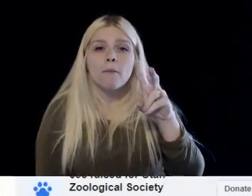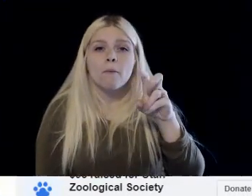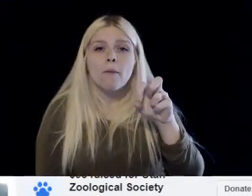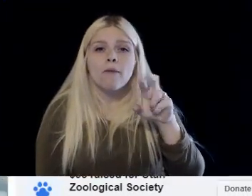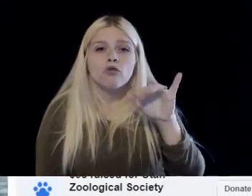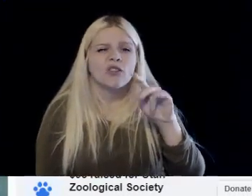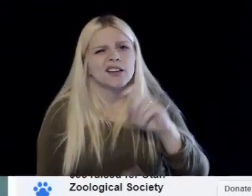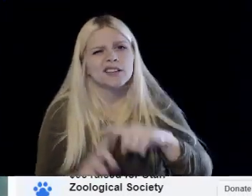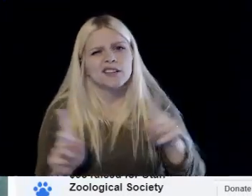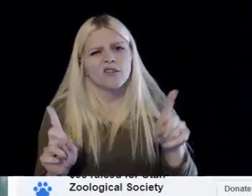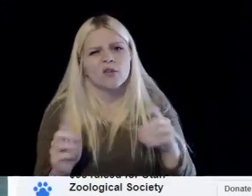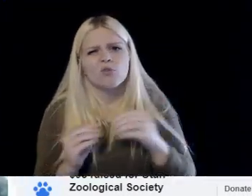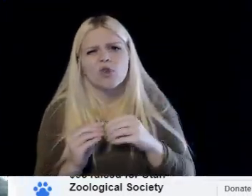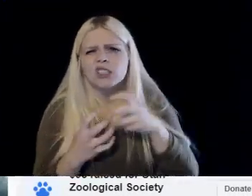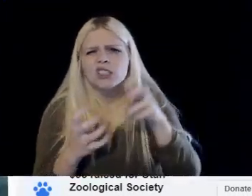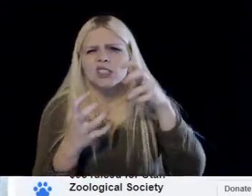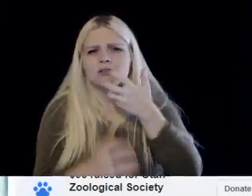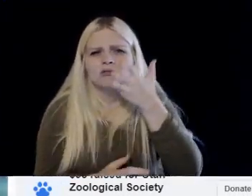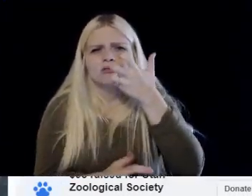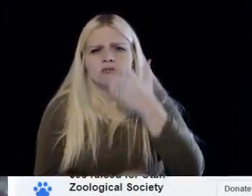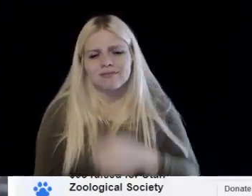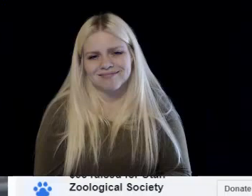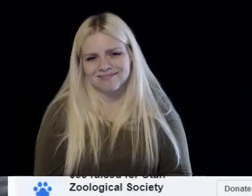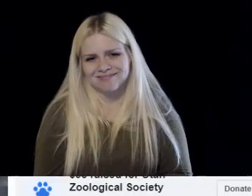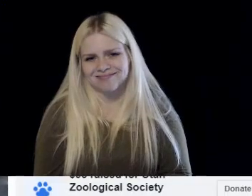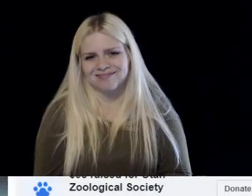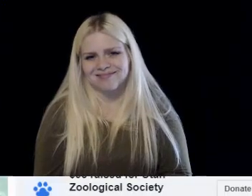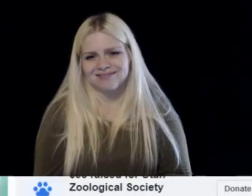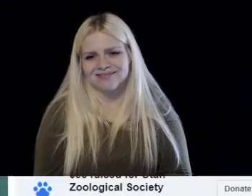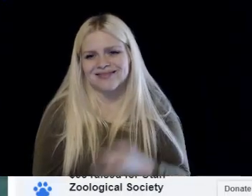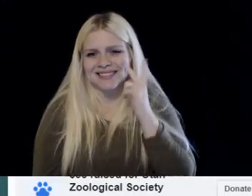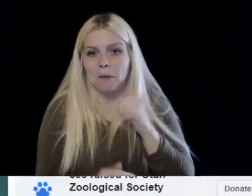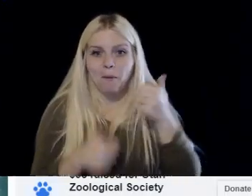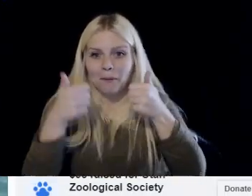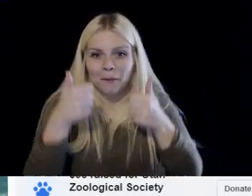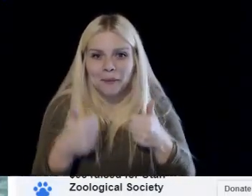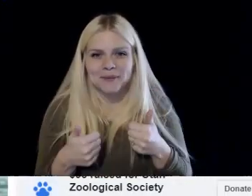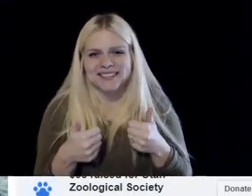Erica: There we go! Look at all your thumbs up, right there. Everybody liked that.